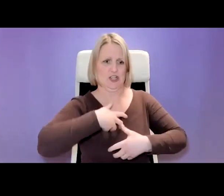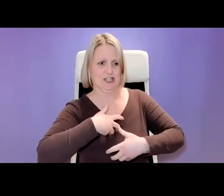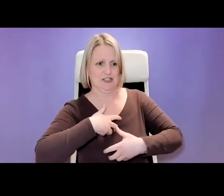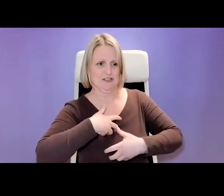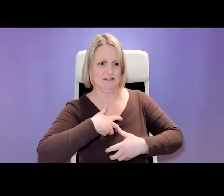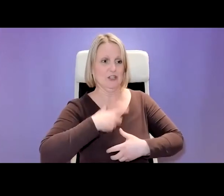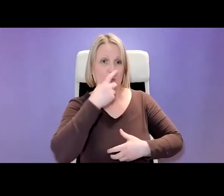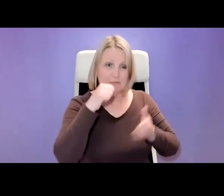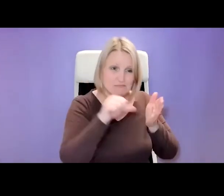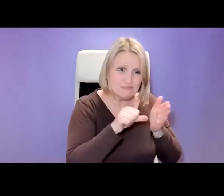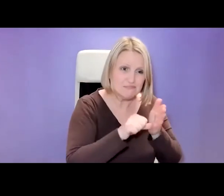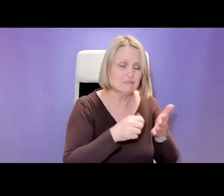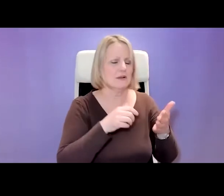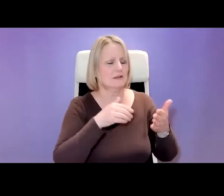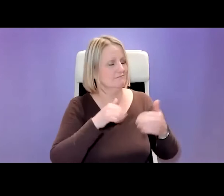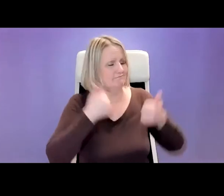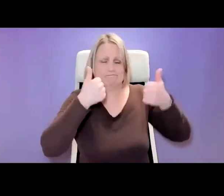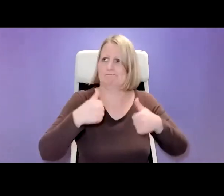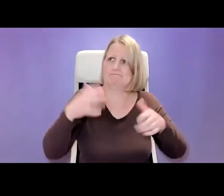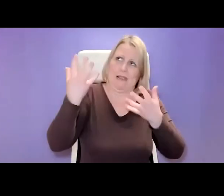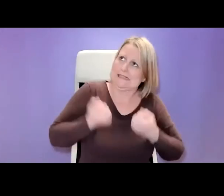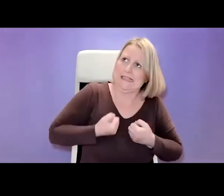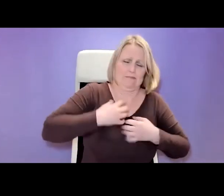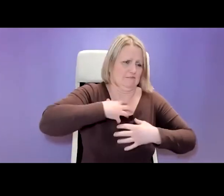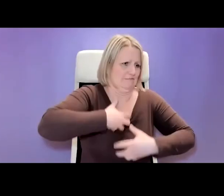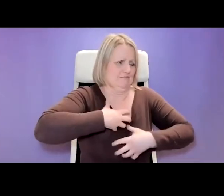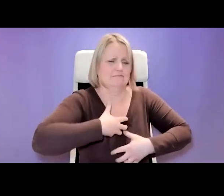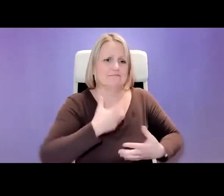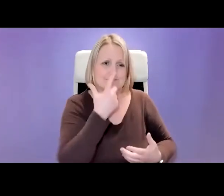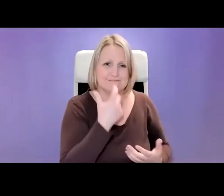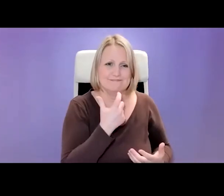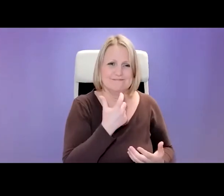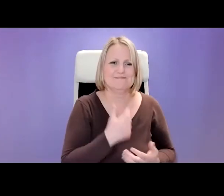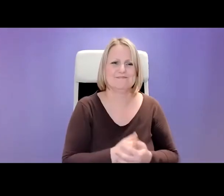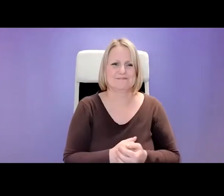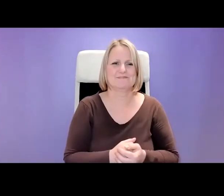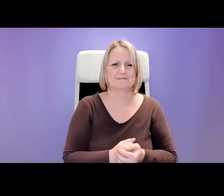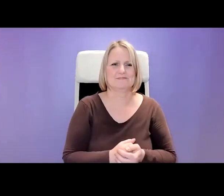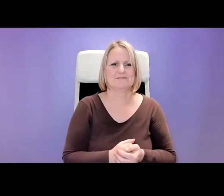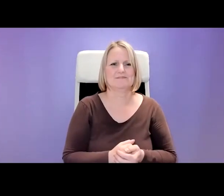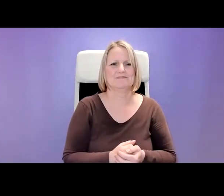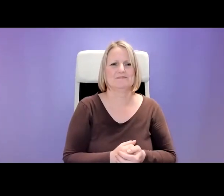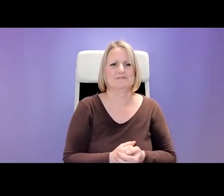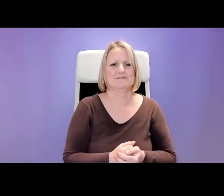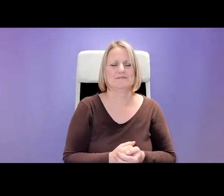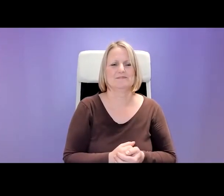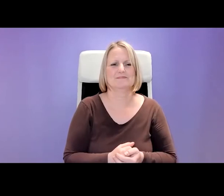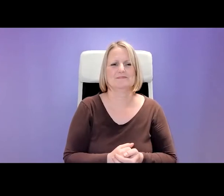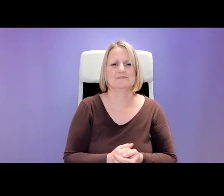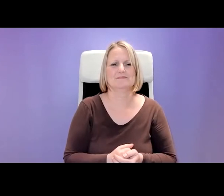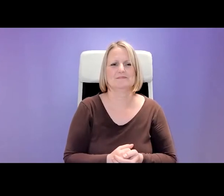Isaiah depicts the suffering servant as an object of hope precisely because he's not put off by Israel’s unfaithful life and worship.